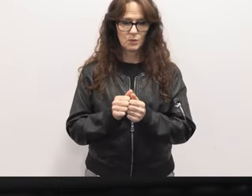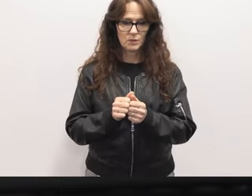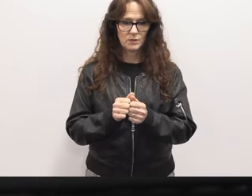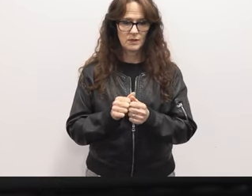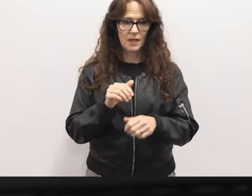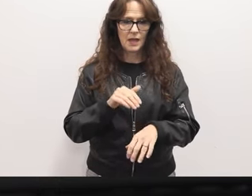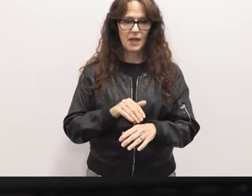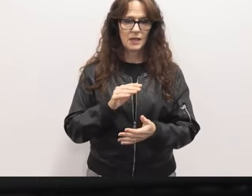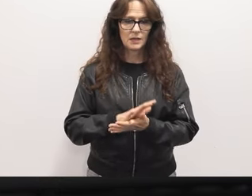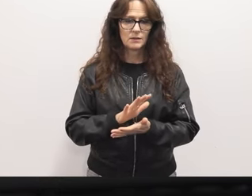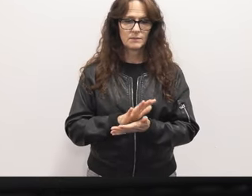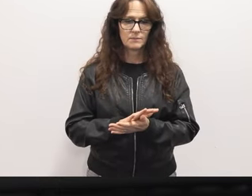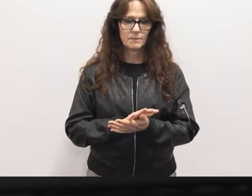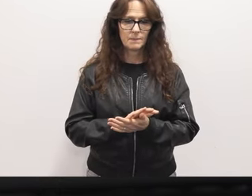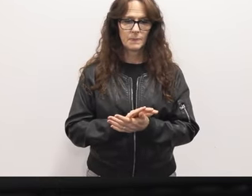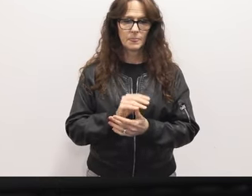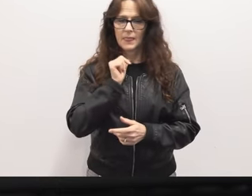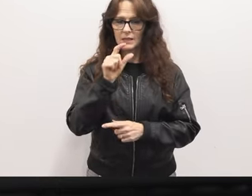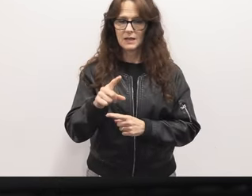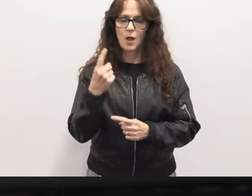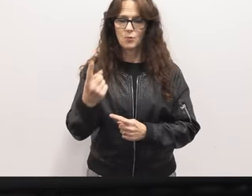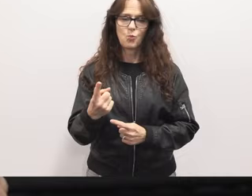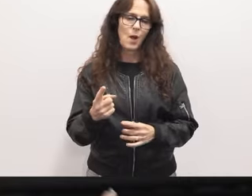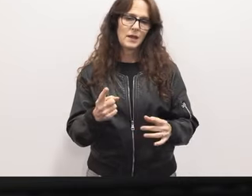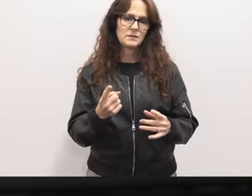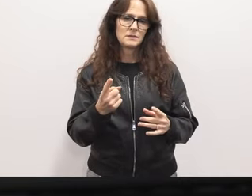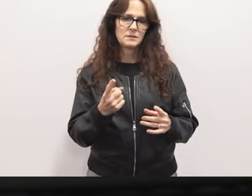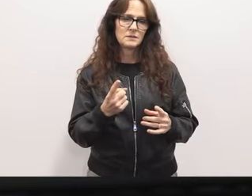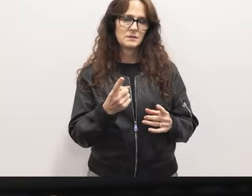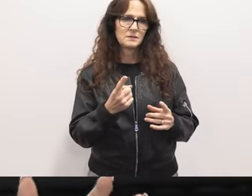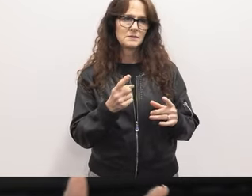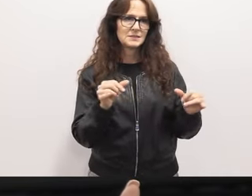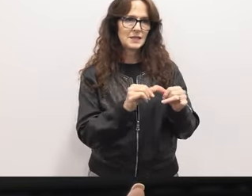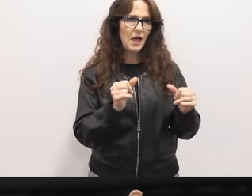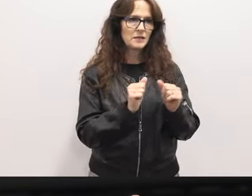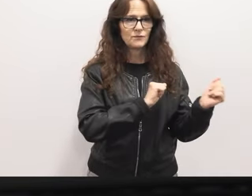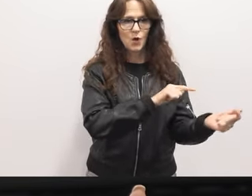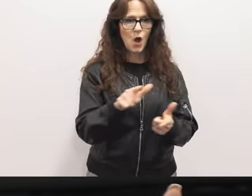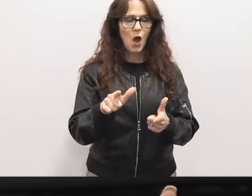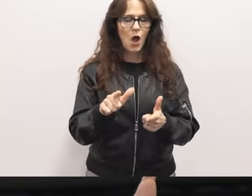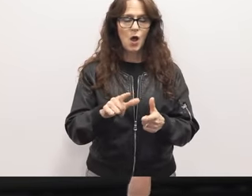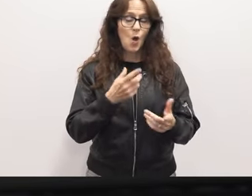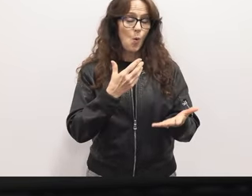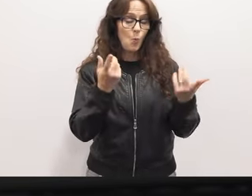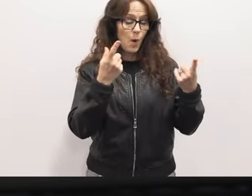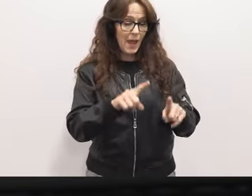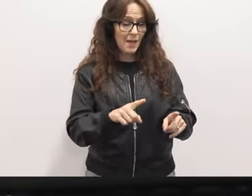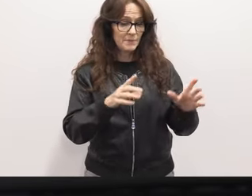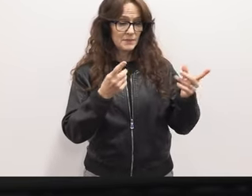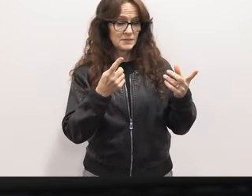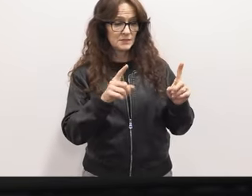So it's not a one size fit all. So what we do in one school does not necessarily, will not necessarily work at another school.